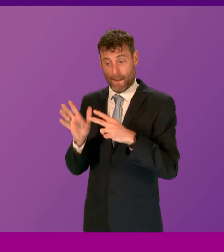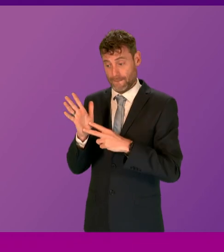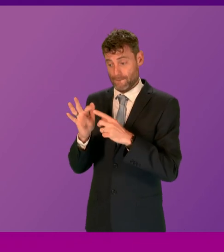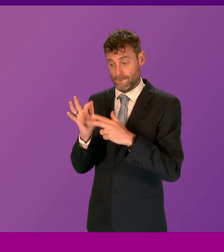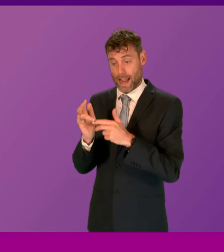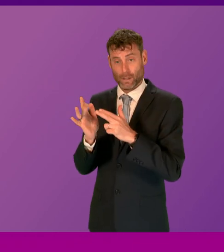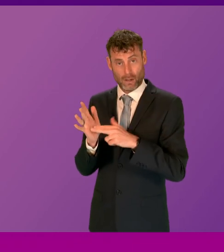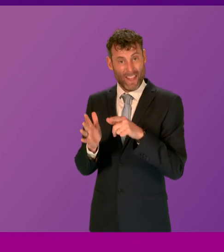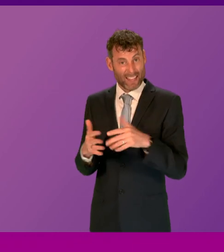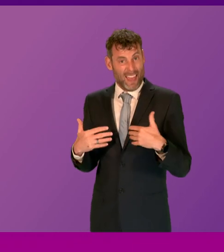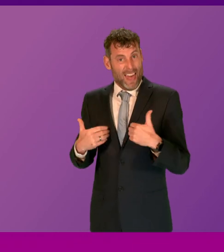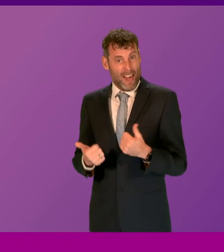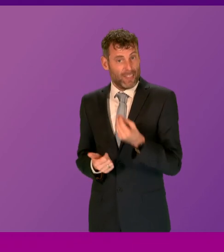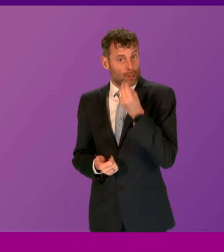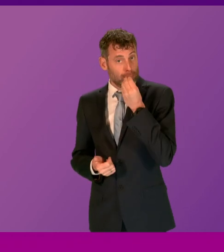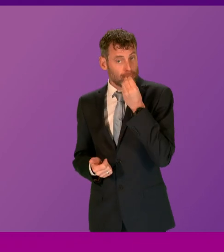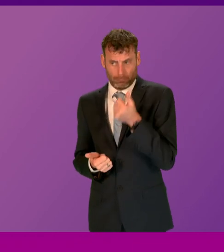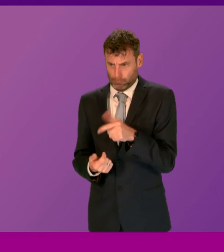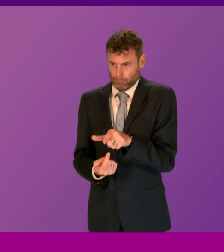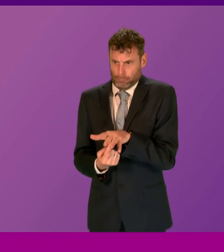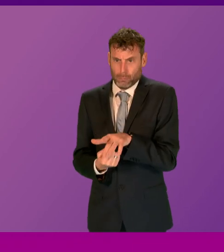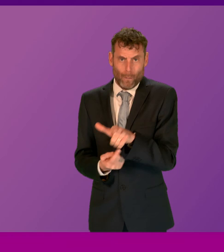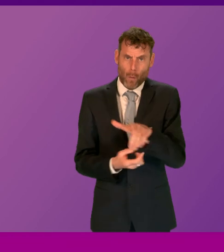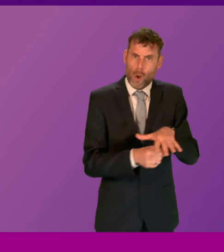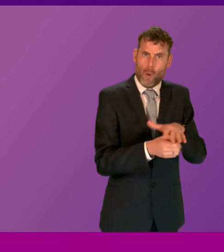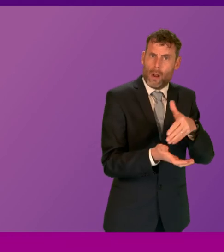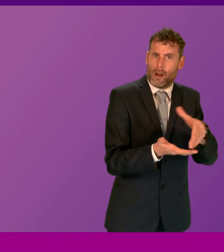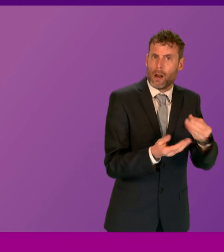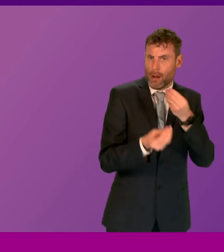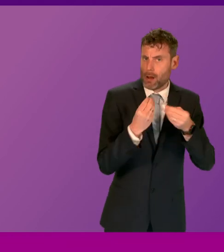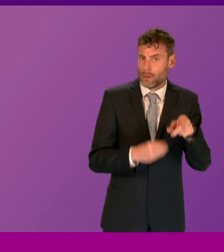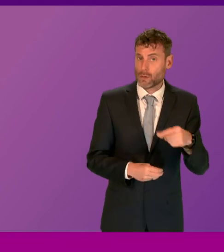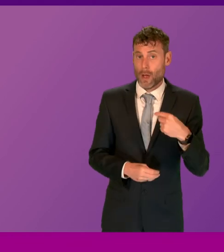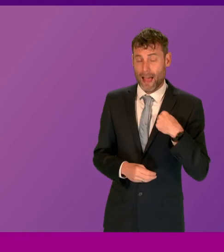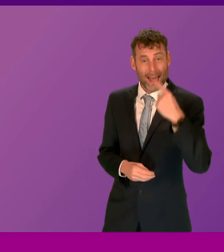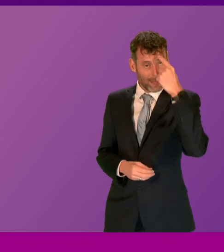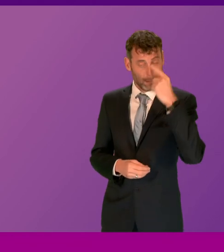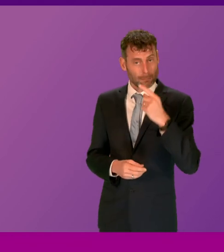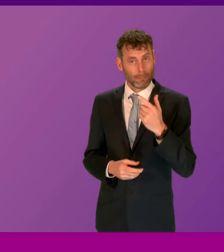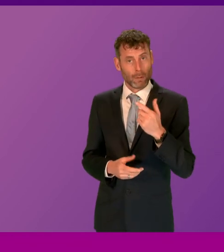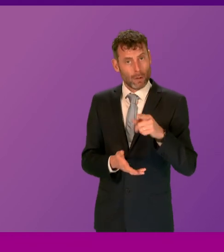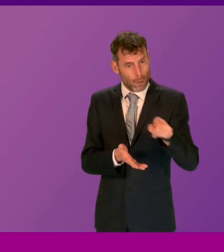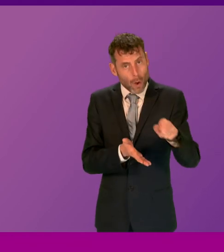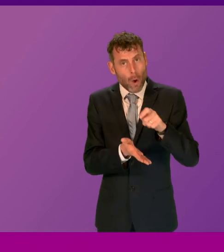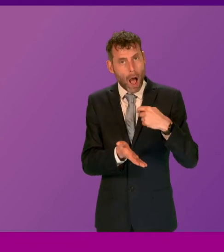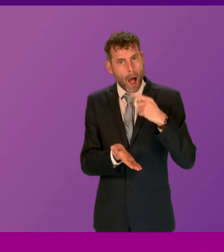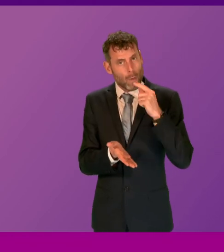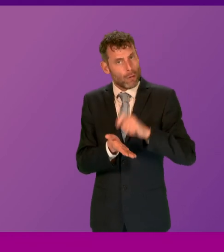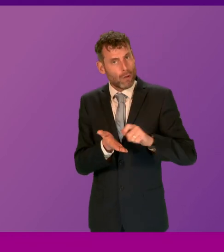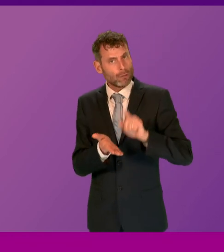I am more than happy to ensure that the cabinet secretary writes to Sharon Dowey with details of how we are supporting effective deer management.